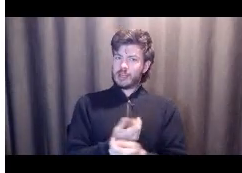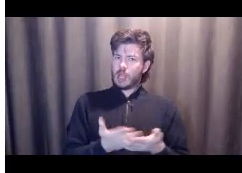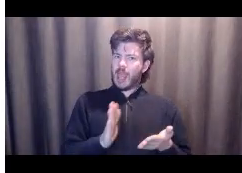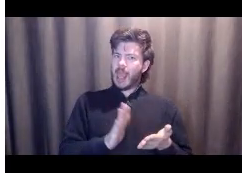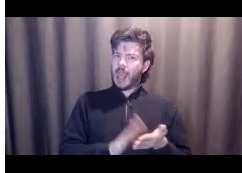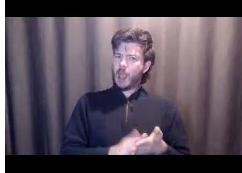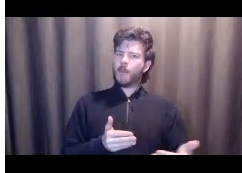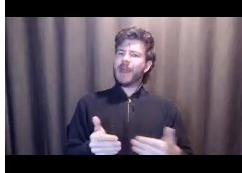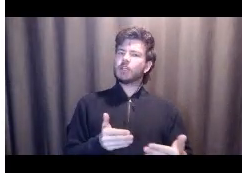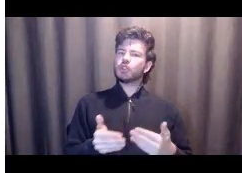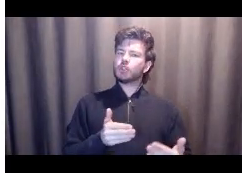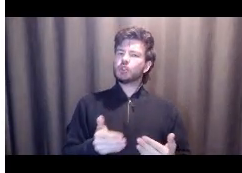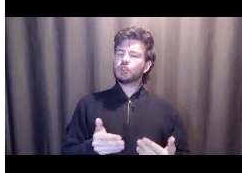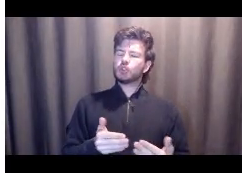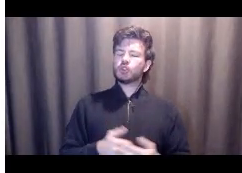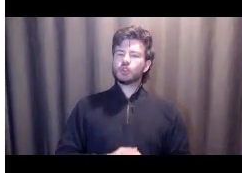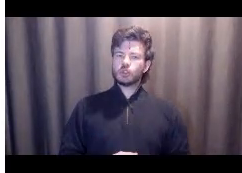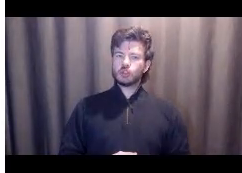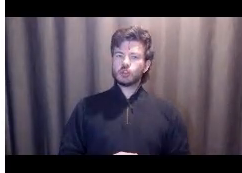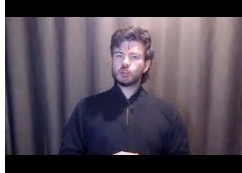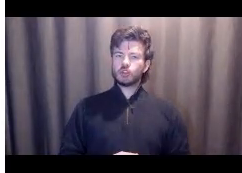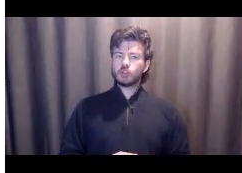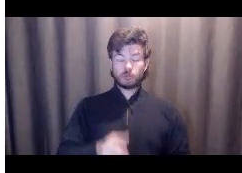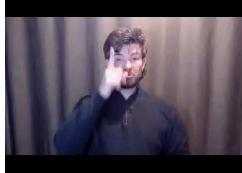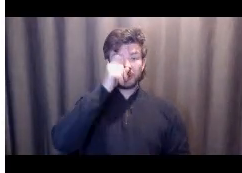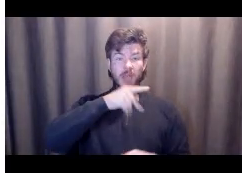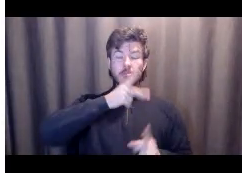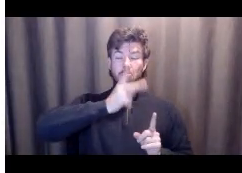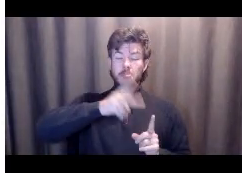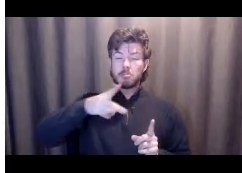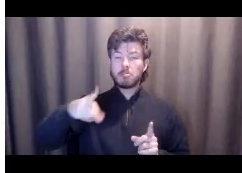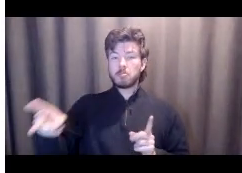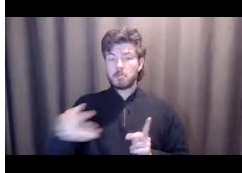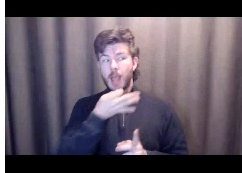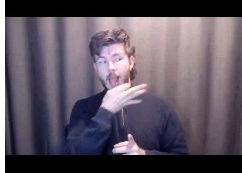There is no limit to how often they can make this request.